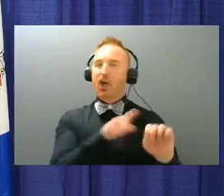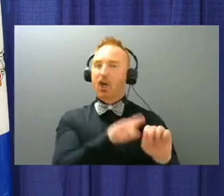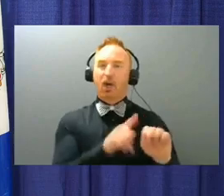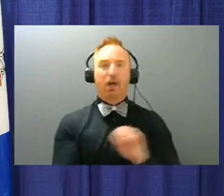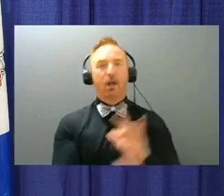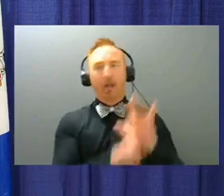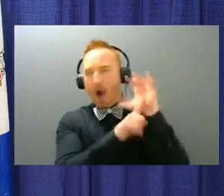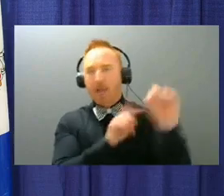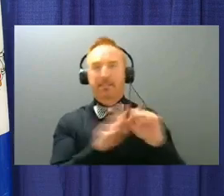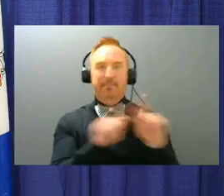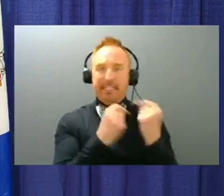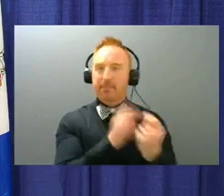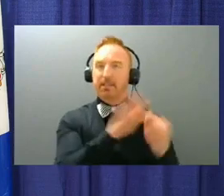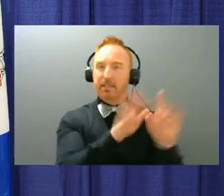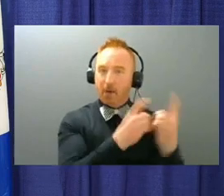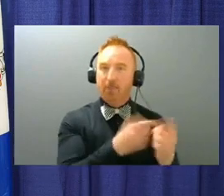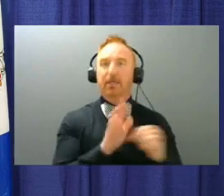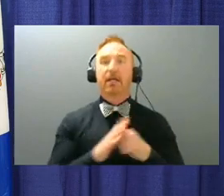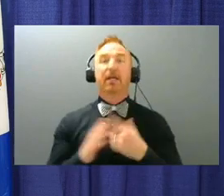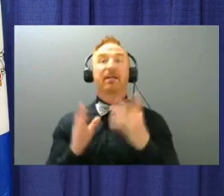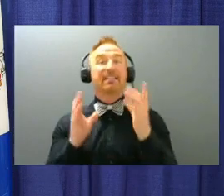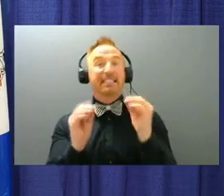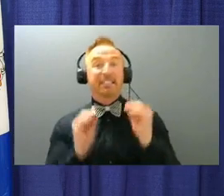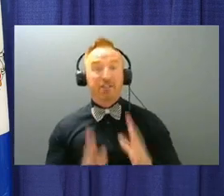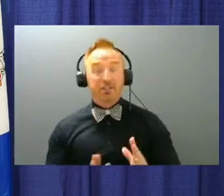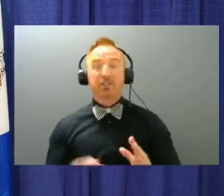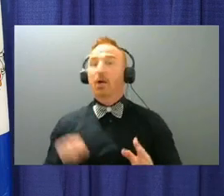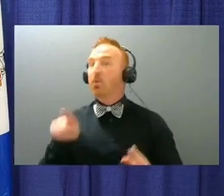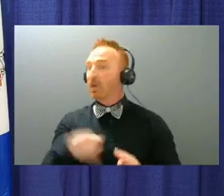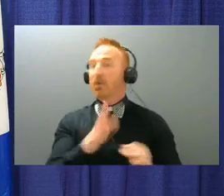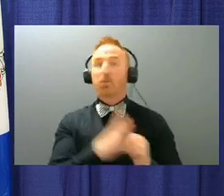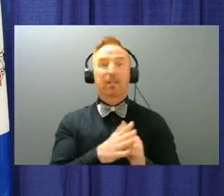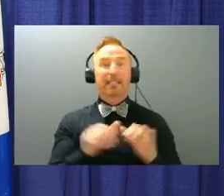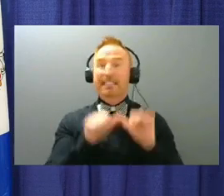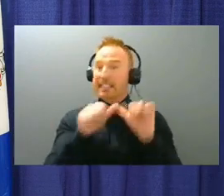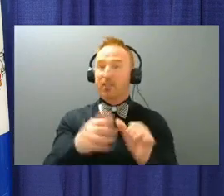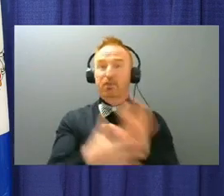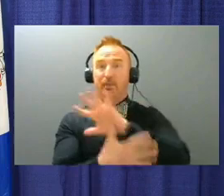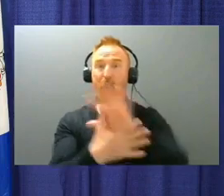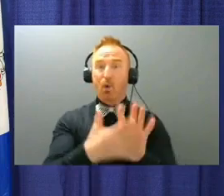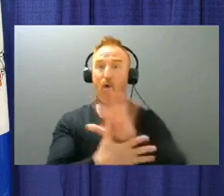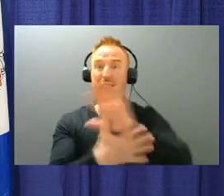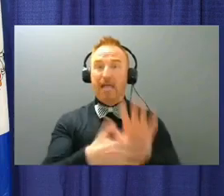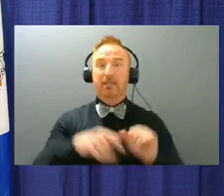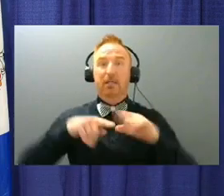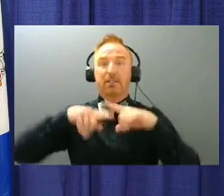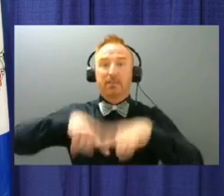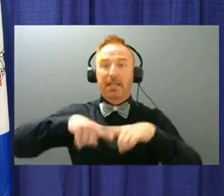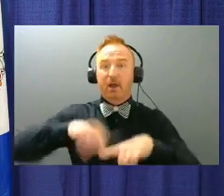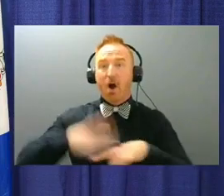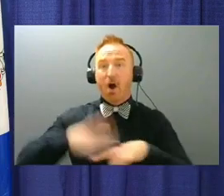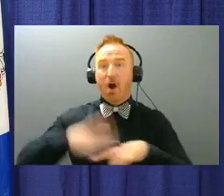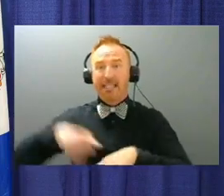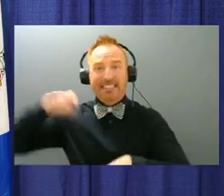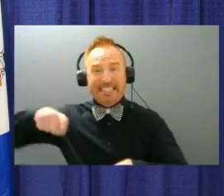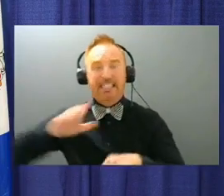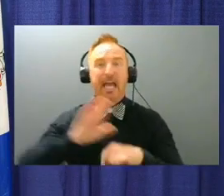team. We will continue to prioritize based upon the need and based